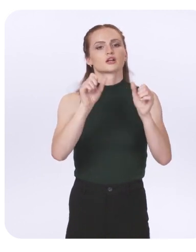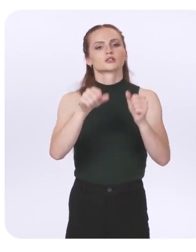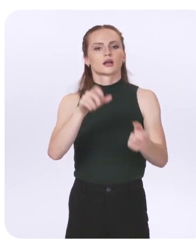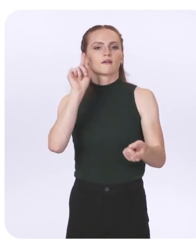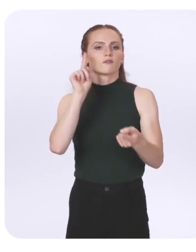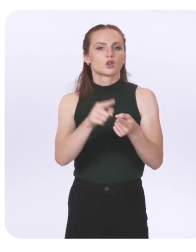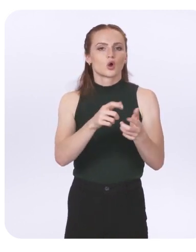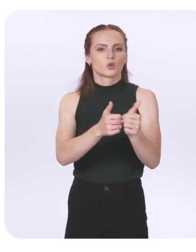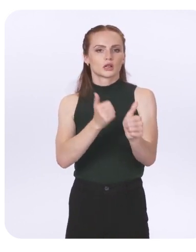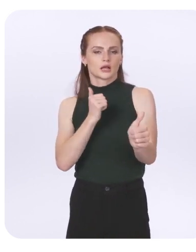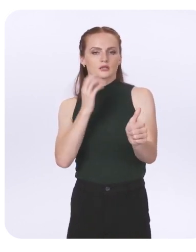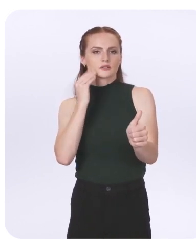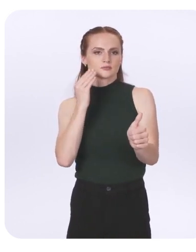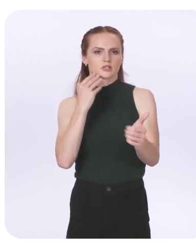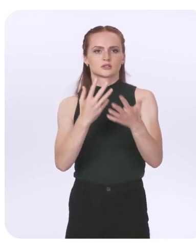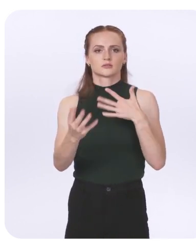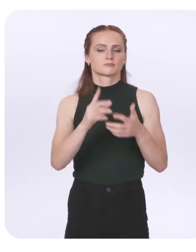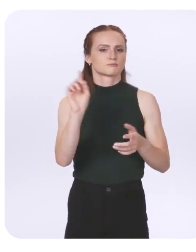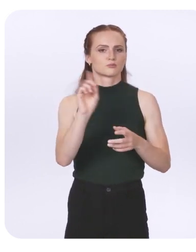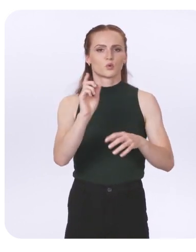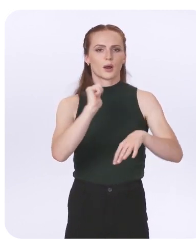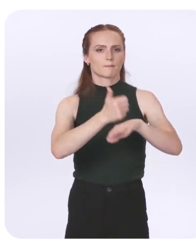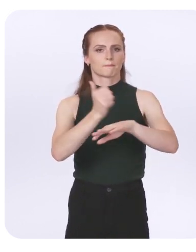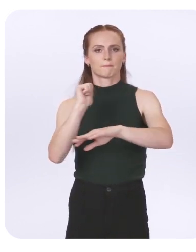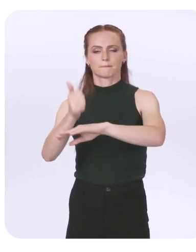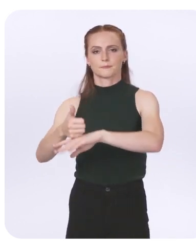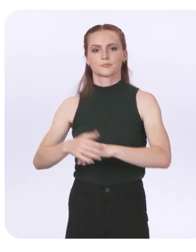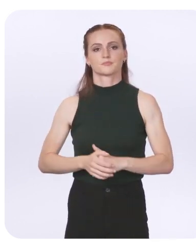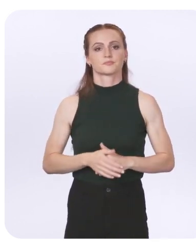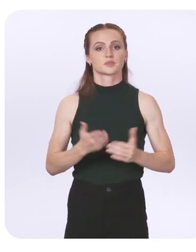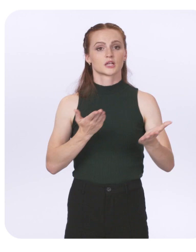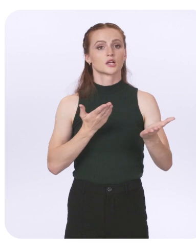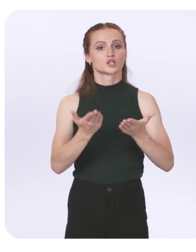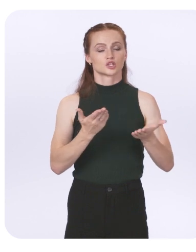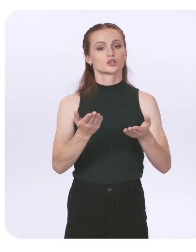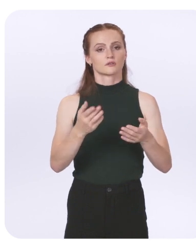And these servers, usually give us enough capacity to handle our player influx